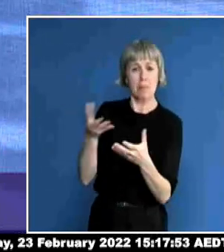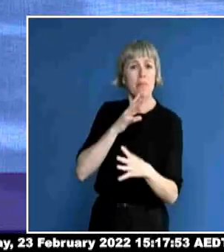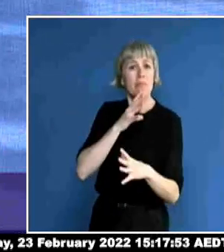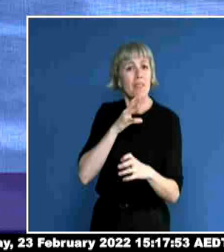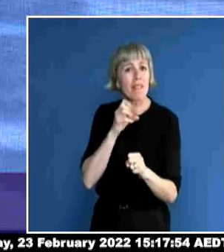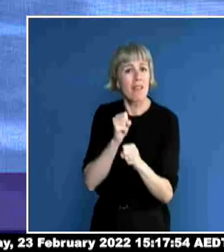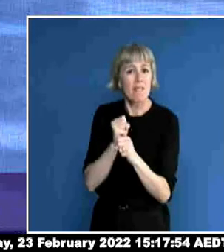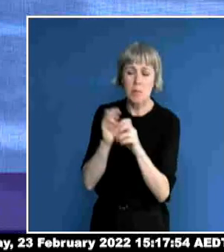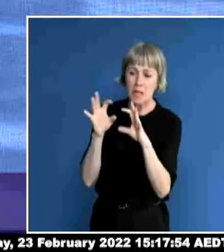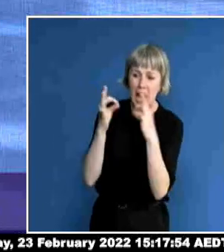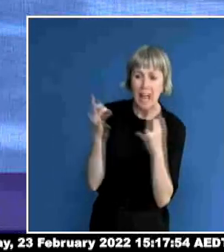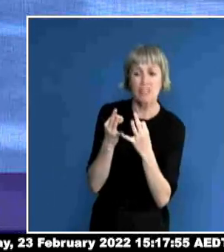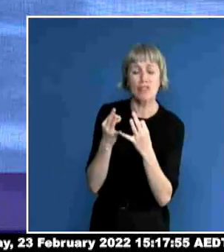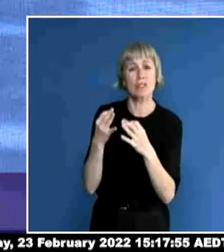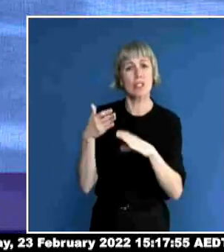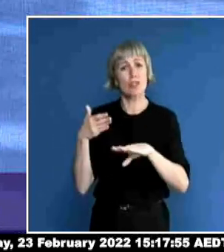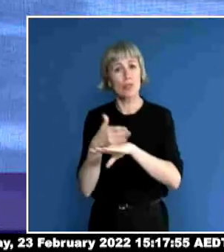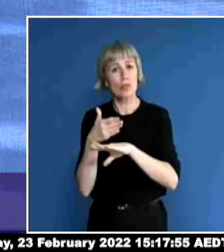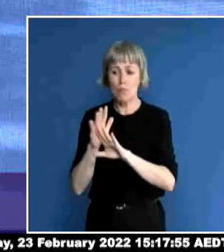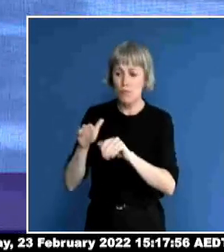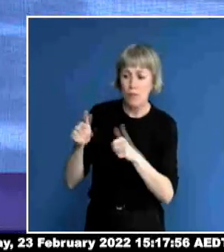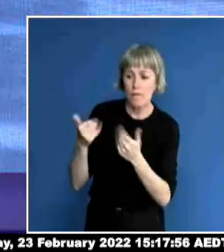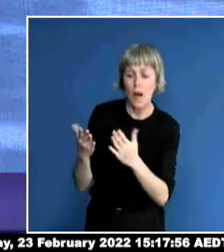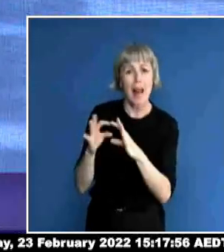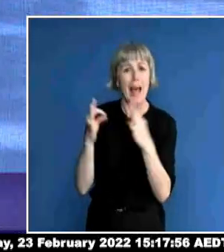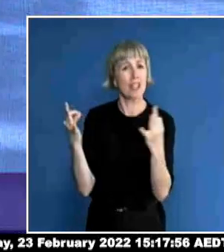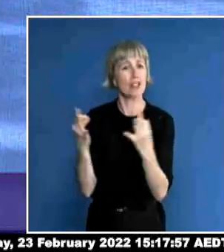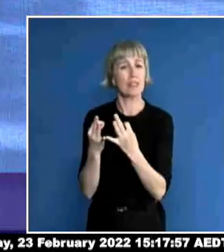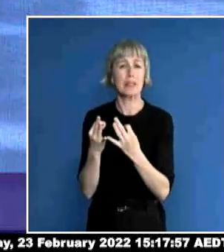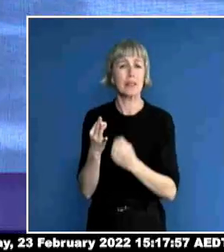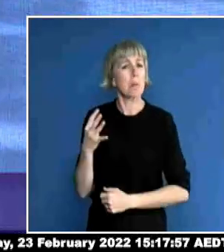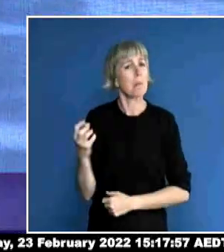together and going, "Okay, this works. This doesn't work. This is right.